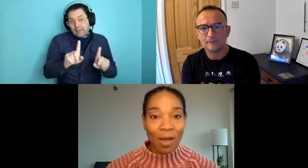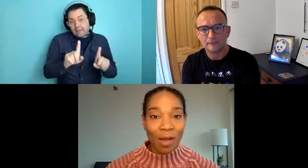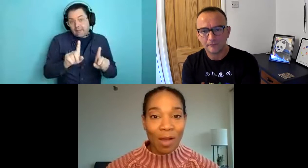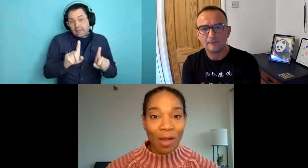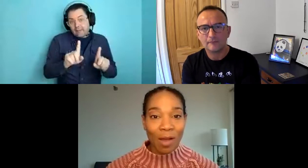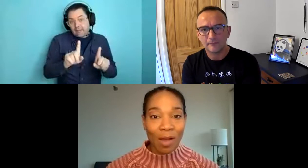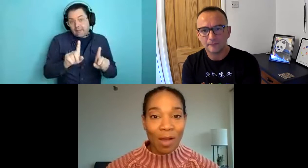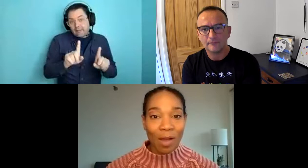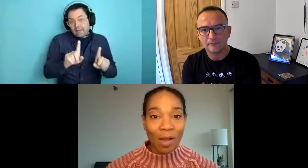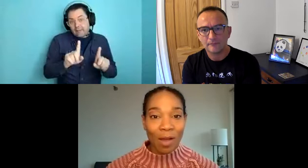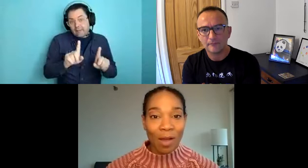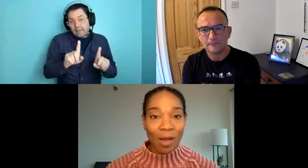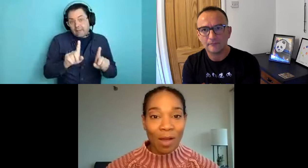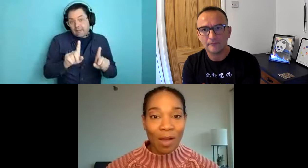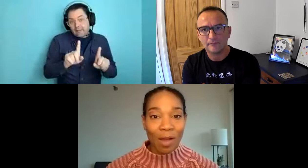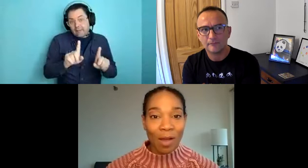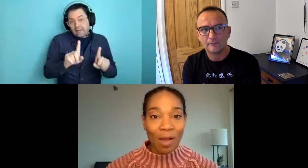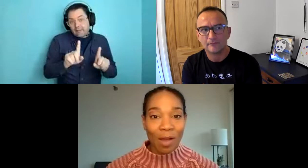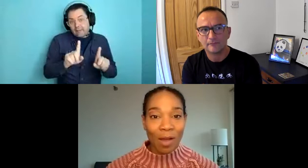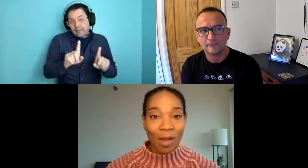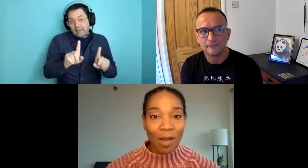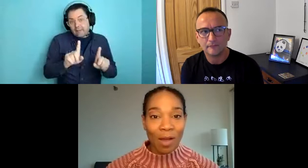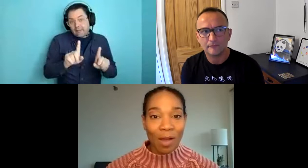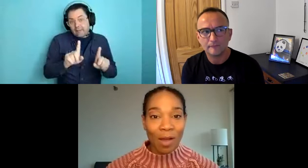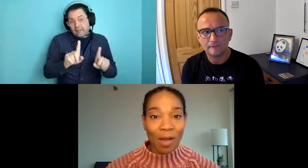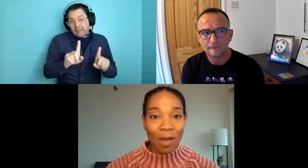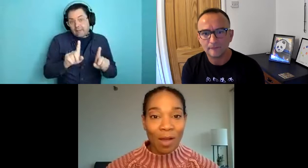flags for that inclusivity of people of colours that